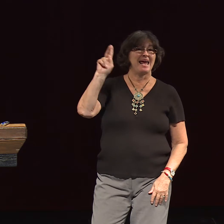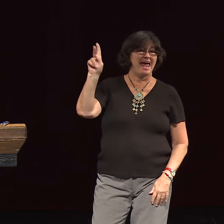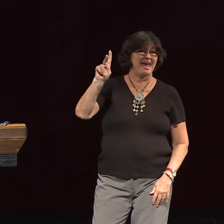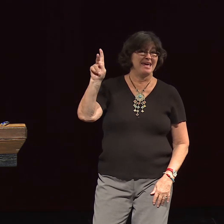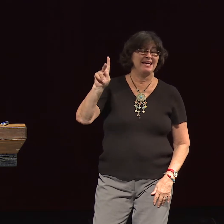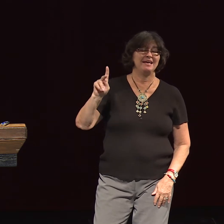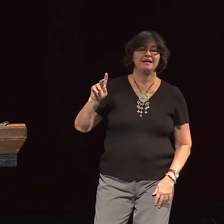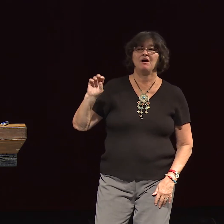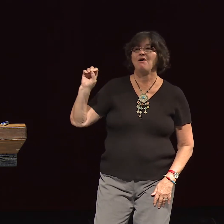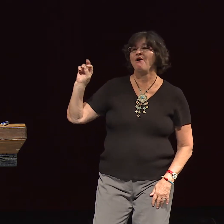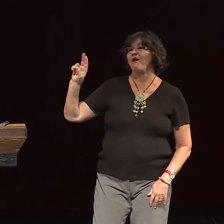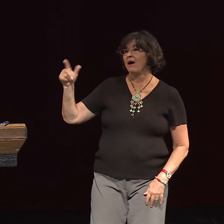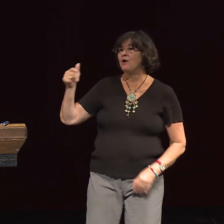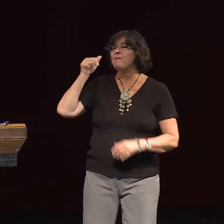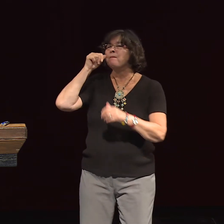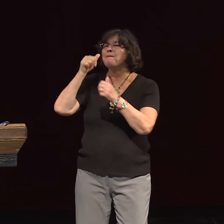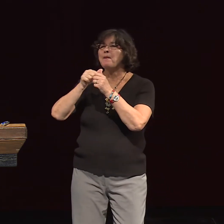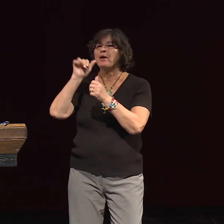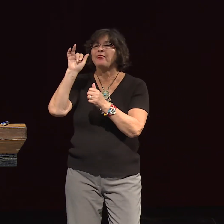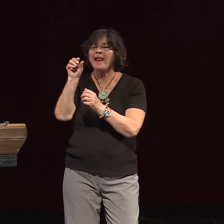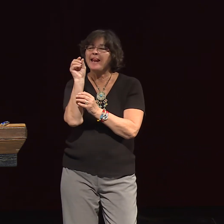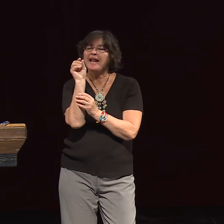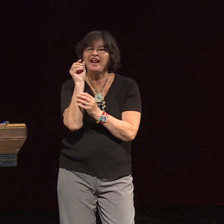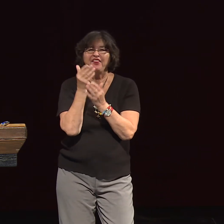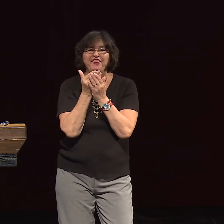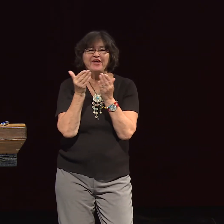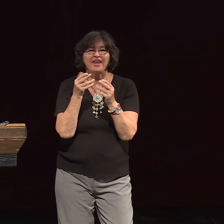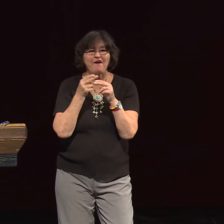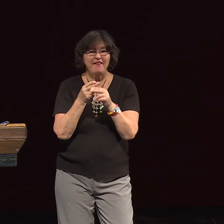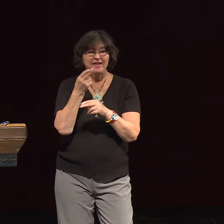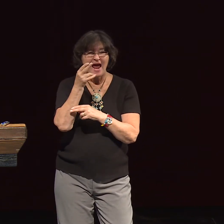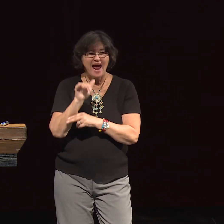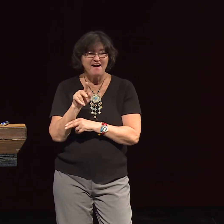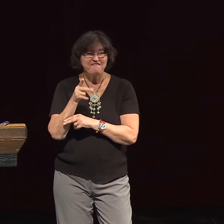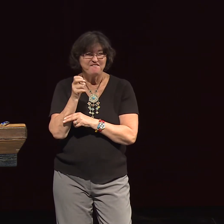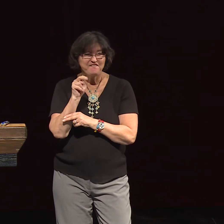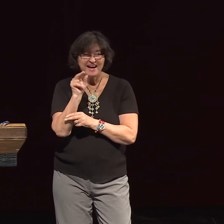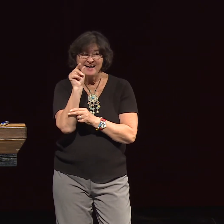It is WWW.LEAD-K.ORG.